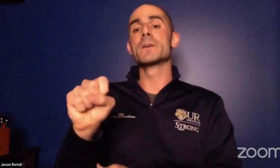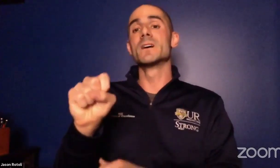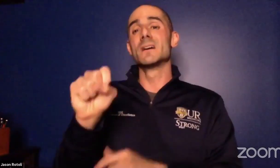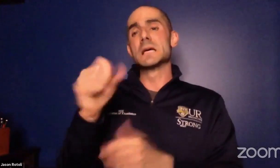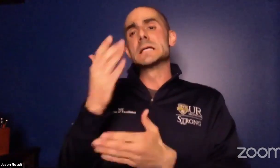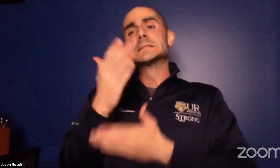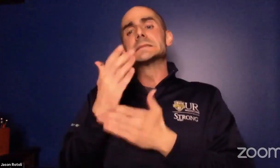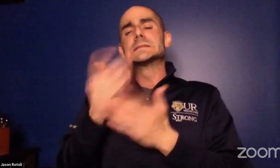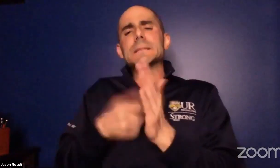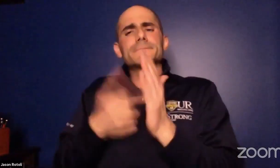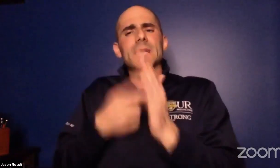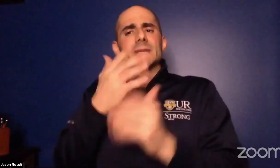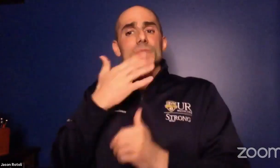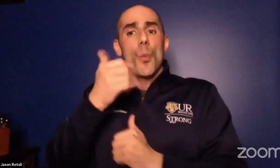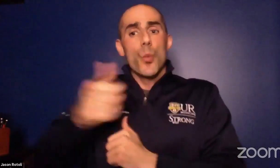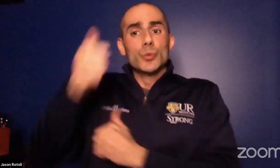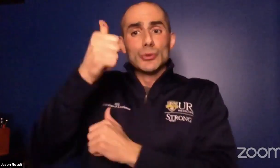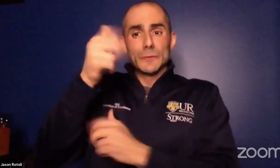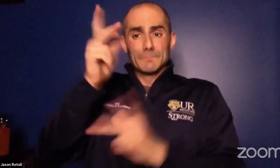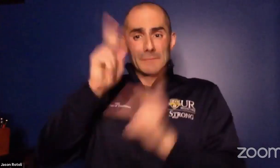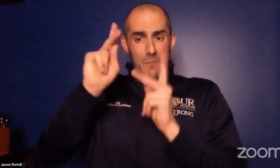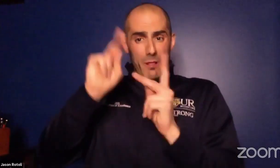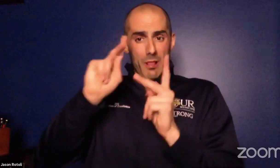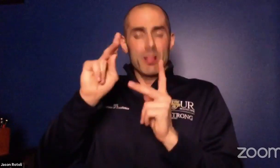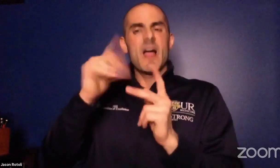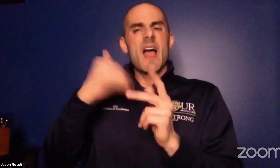their chest. That's what it feels like at this point.